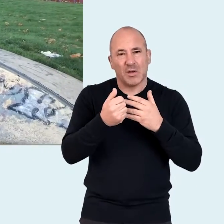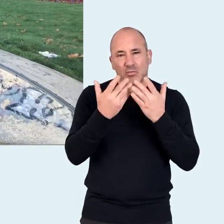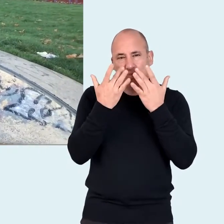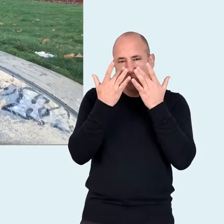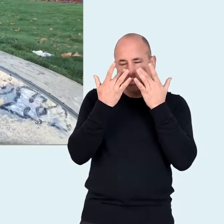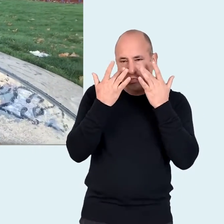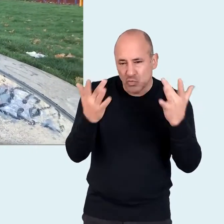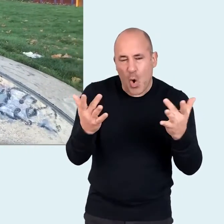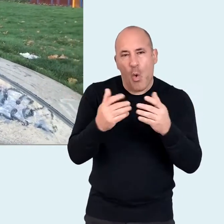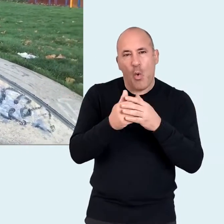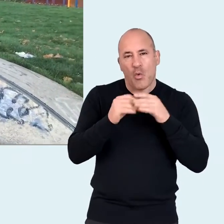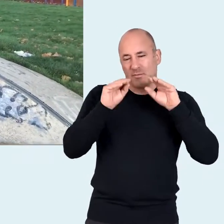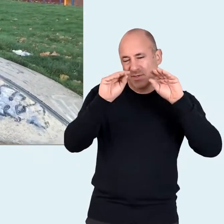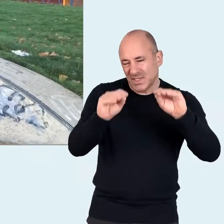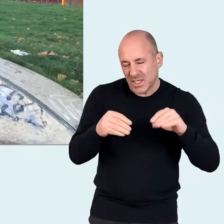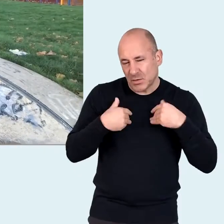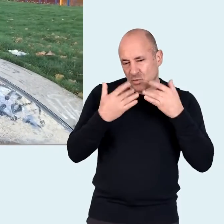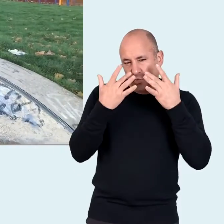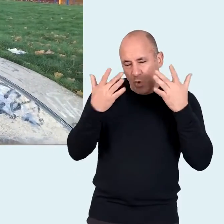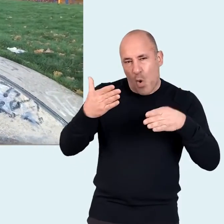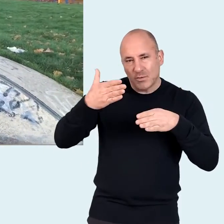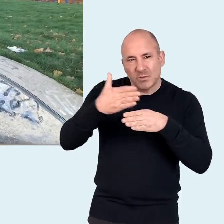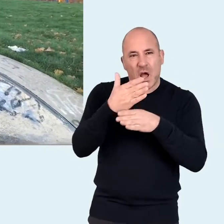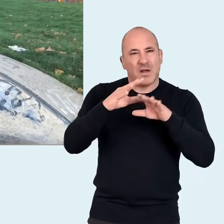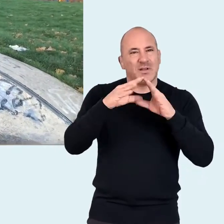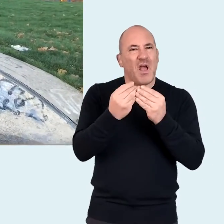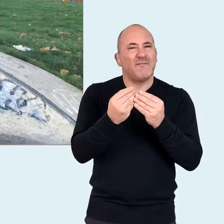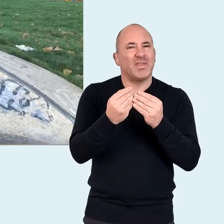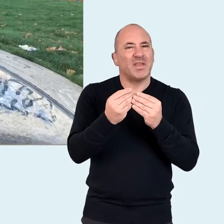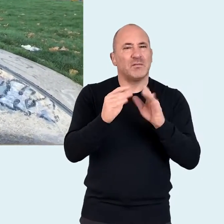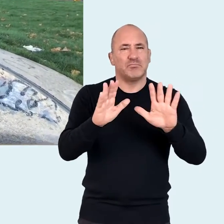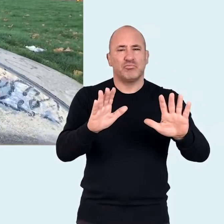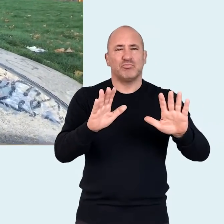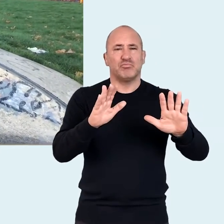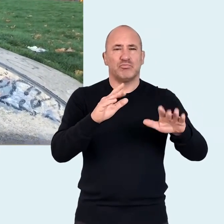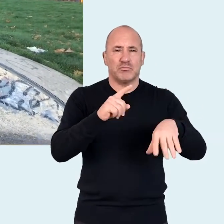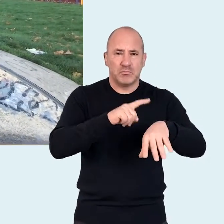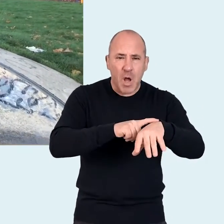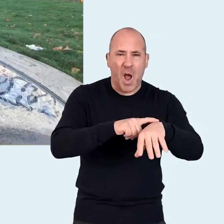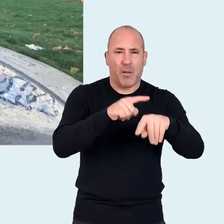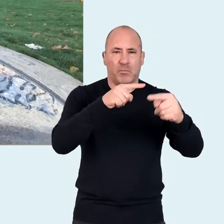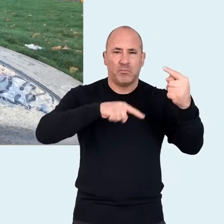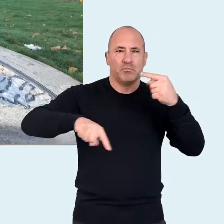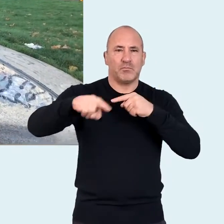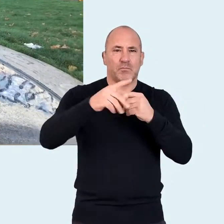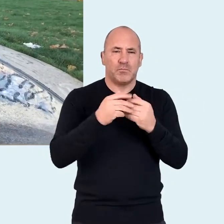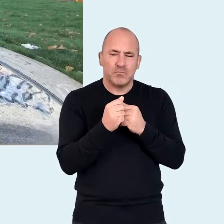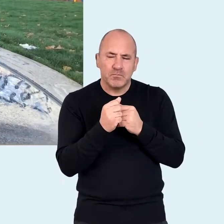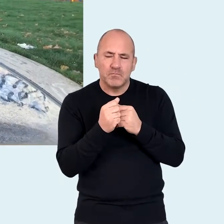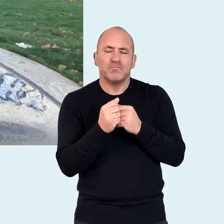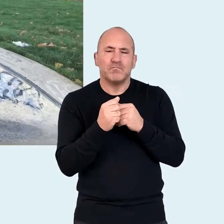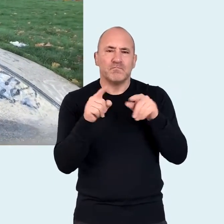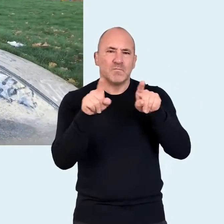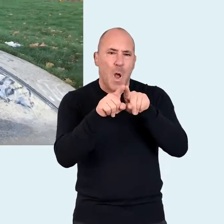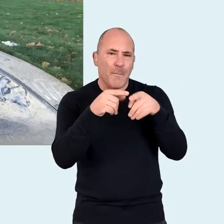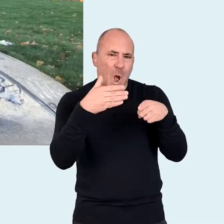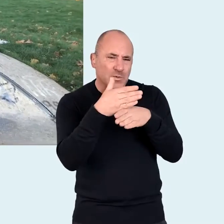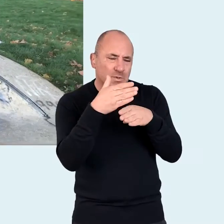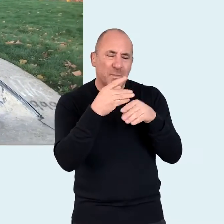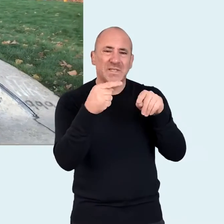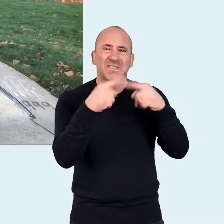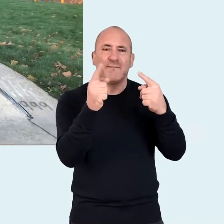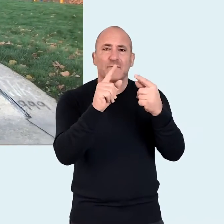each task as you teach. Time to try a time for each participant to try the same exercise